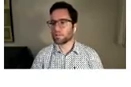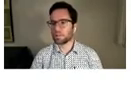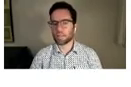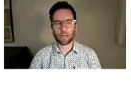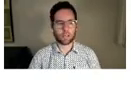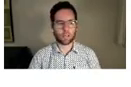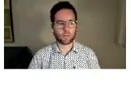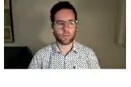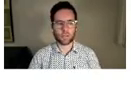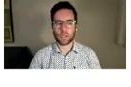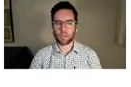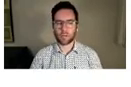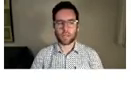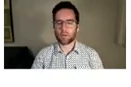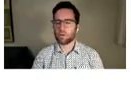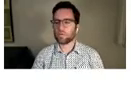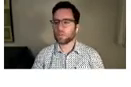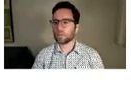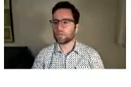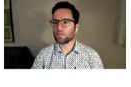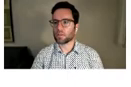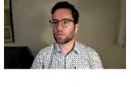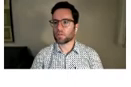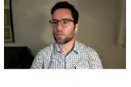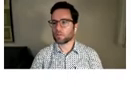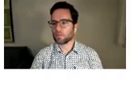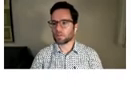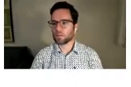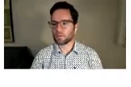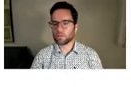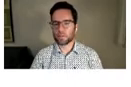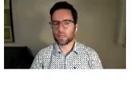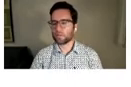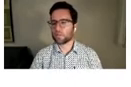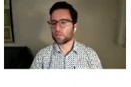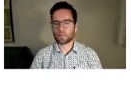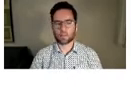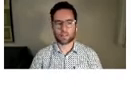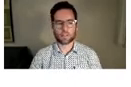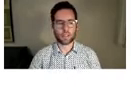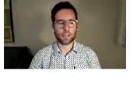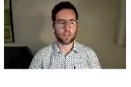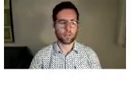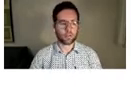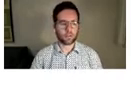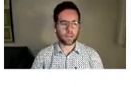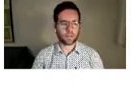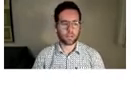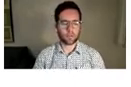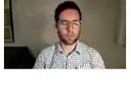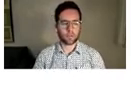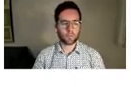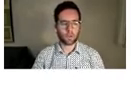to any outcome so we had no videos that were the result of any of these outreach sorts of efforts